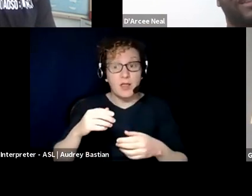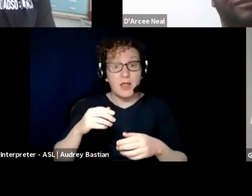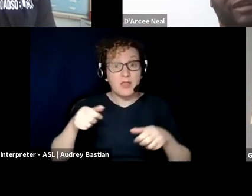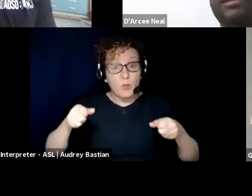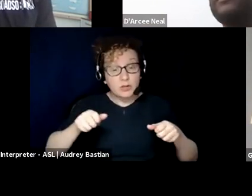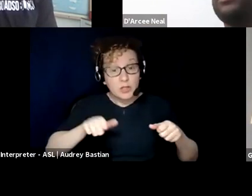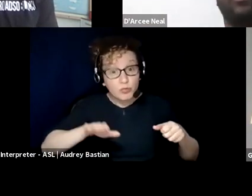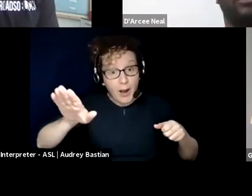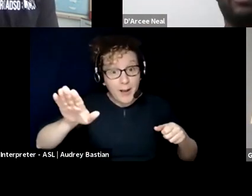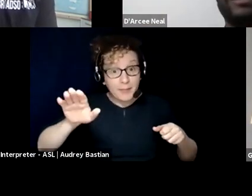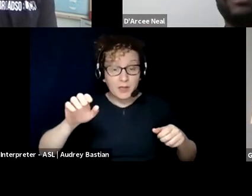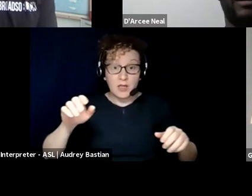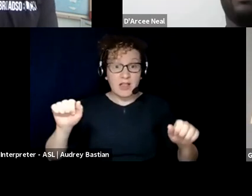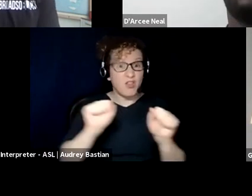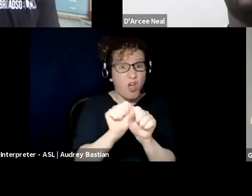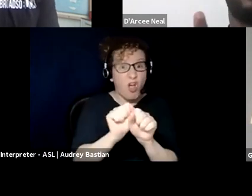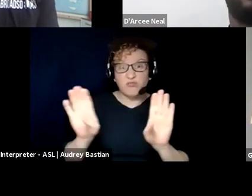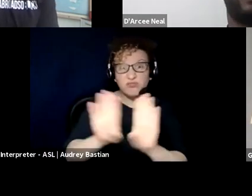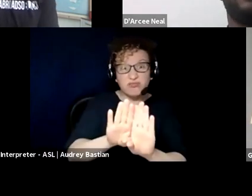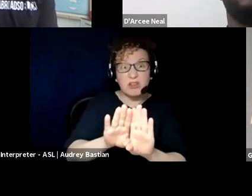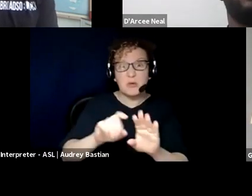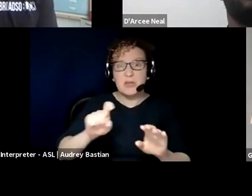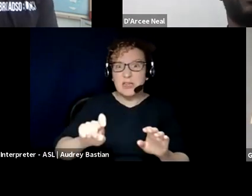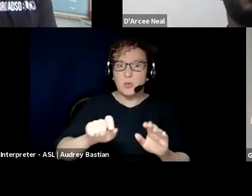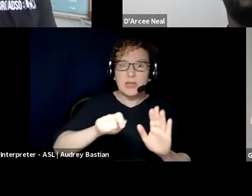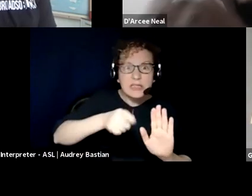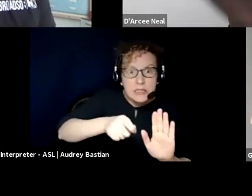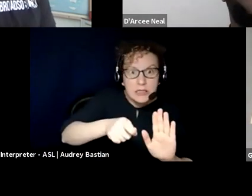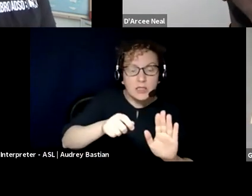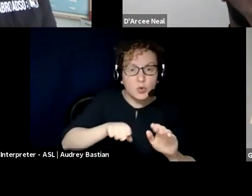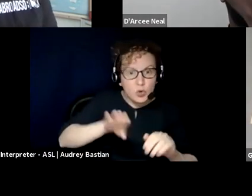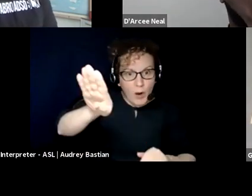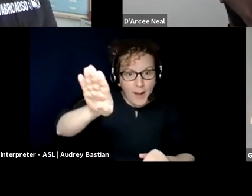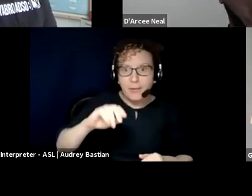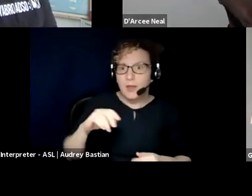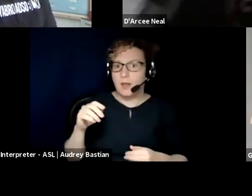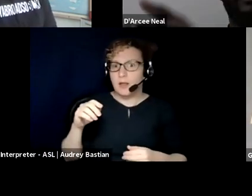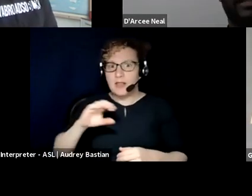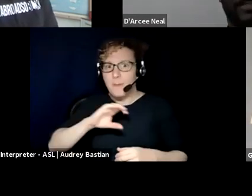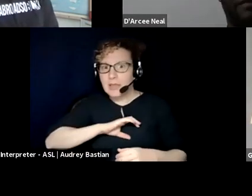policeman, there were no policemen around. I could not use the ramp. So I decided to get